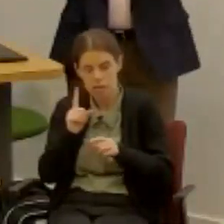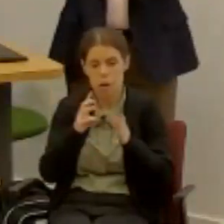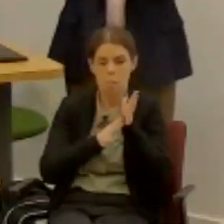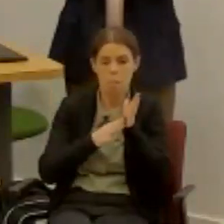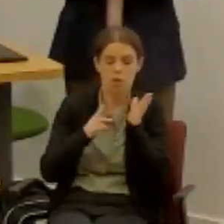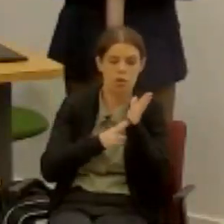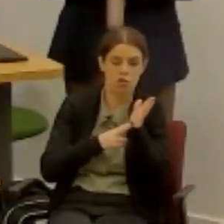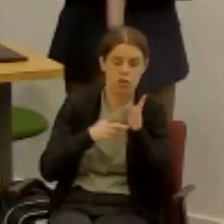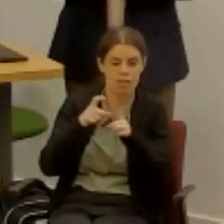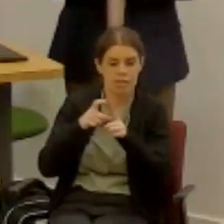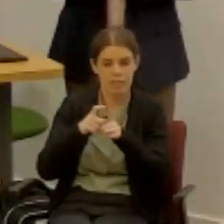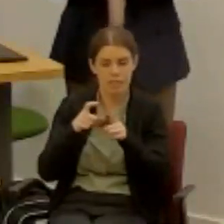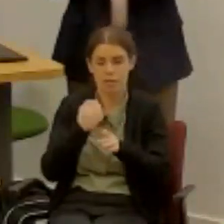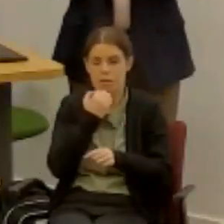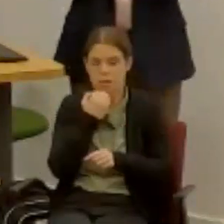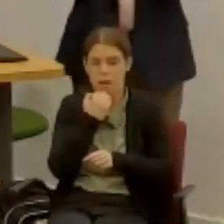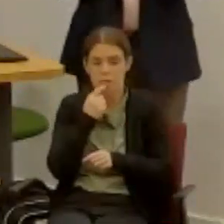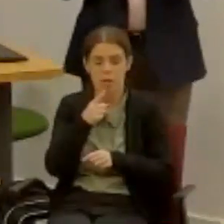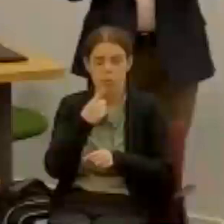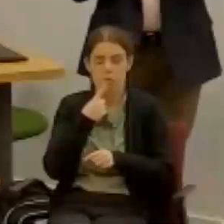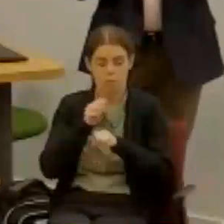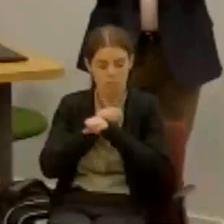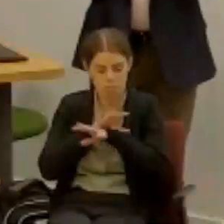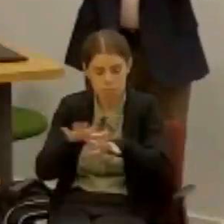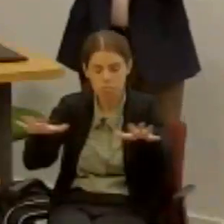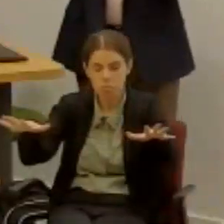But that's probably a quick, a small number of messages.